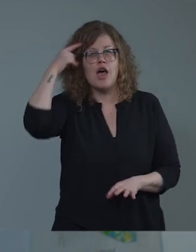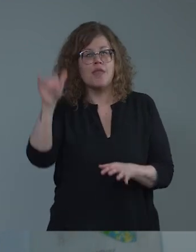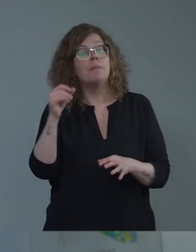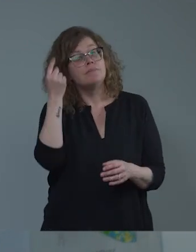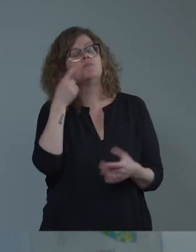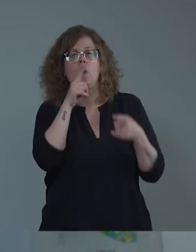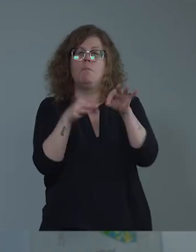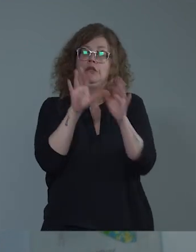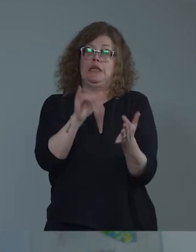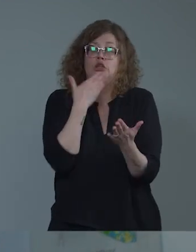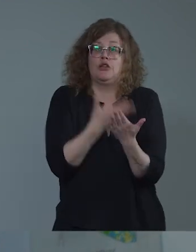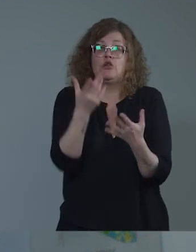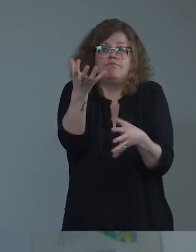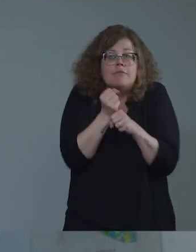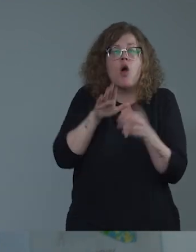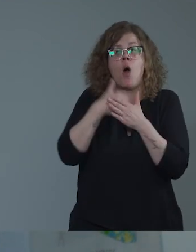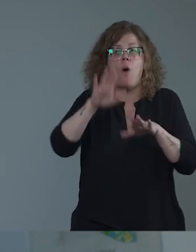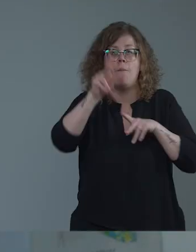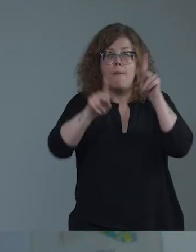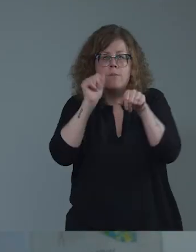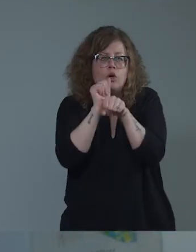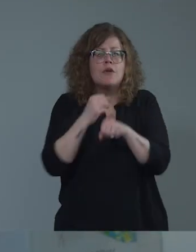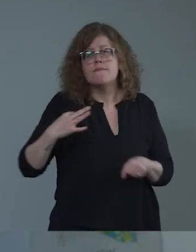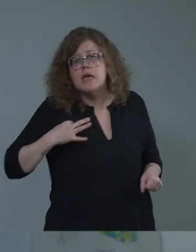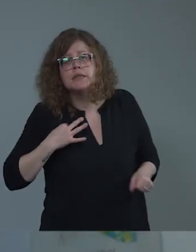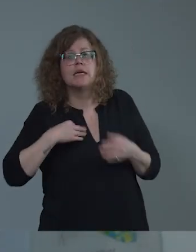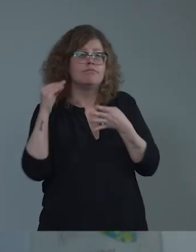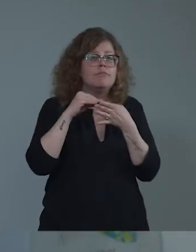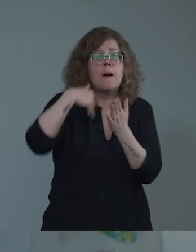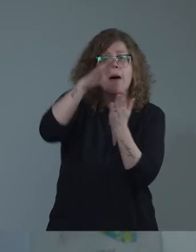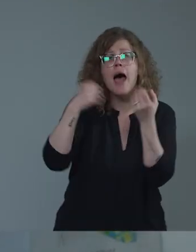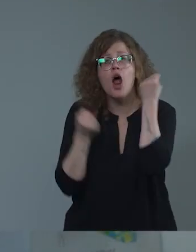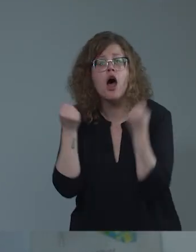to work through the paperwork and make sure the community association was on board, and everyone